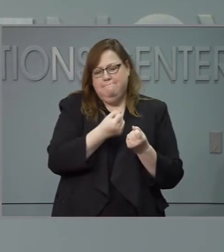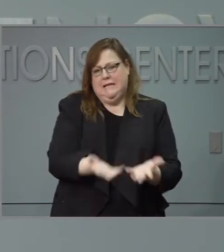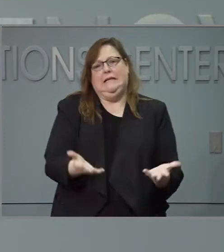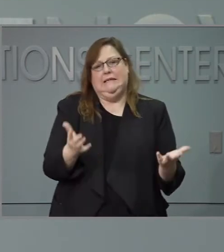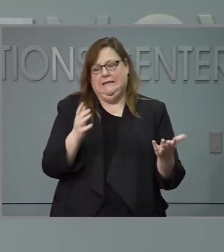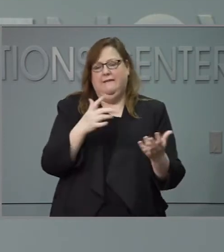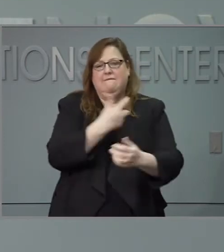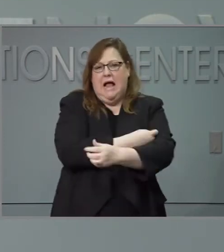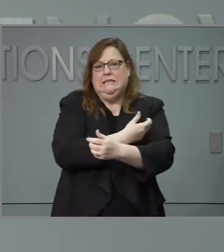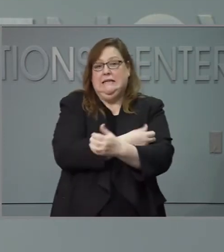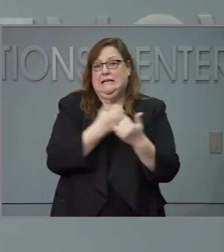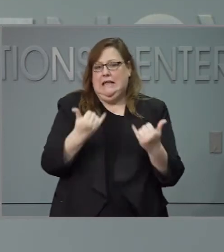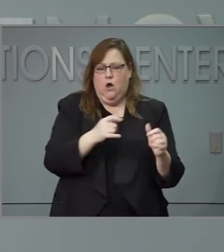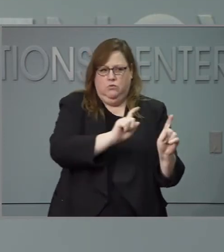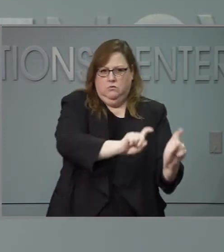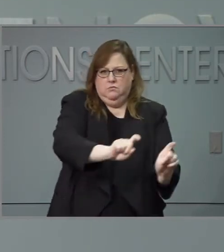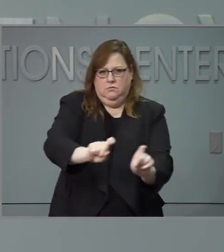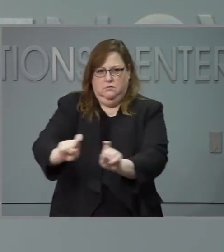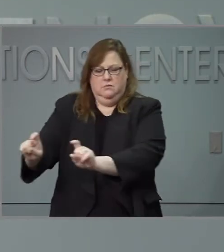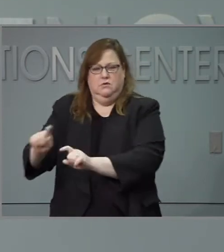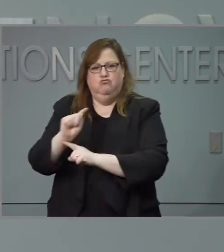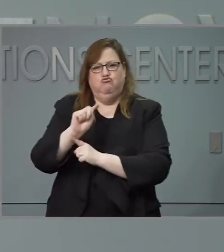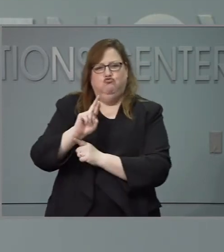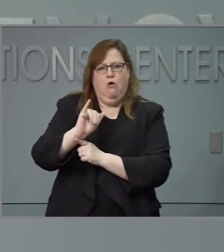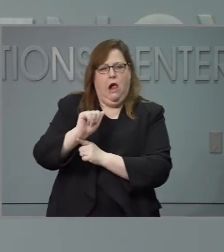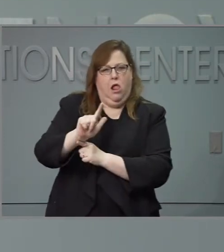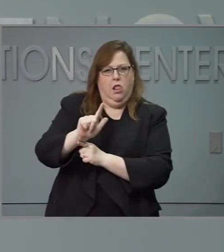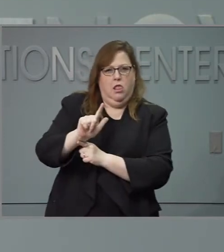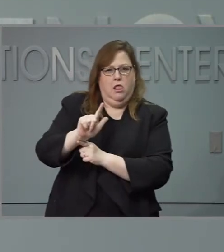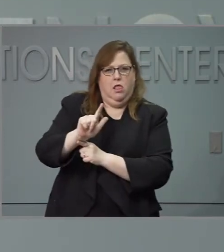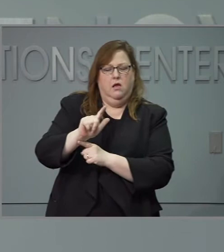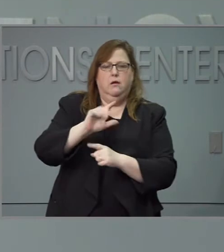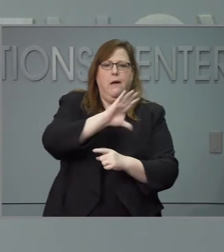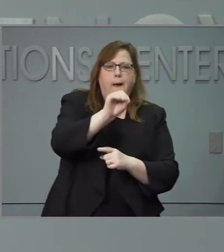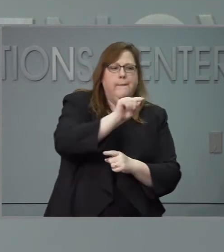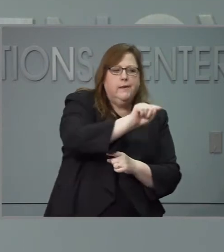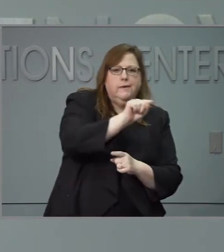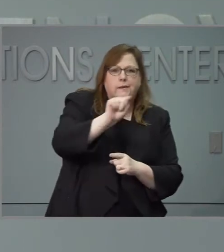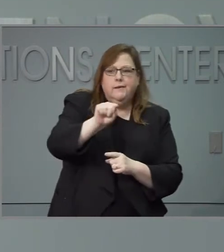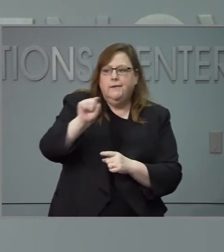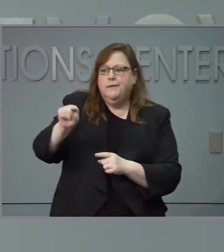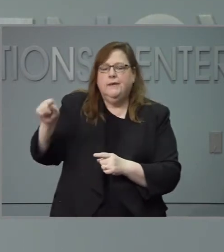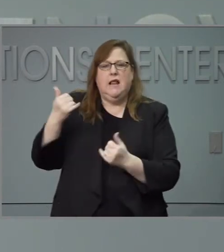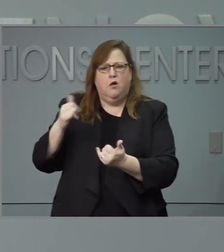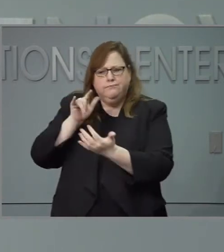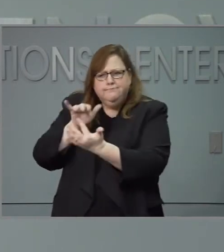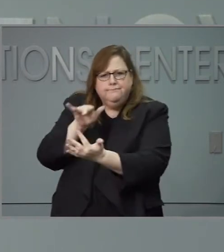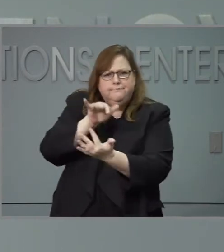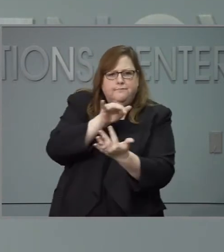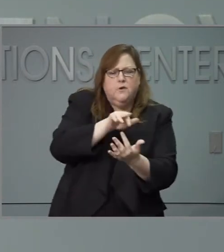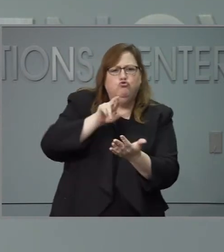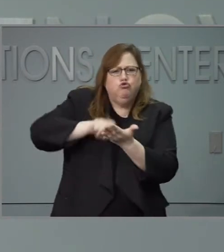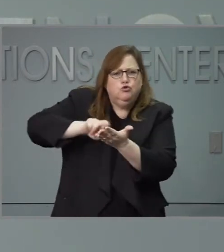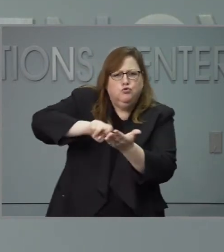19 TODOS LOS DÍAS, TENER A LOS NIÑOS Y MAESTROS SEGUROS, MANTENEMOS LAS ESCUELAS ABIERTAS, ES PELIGROSO QUE LOS